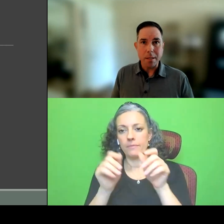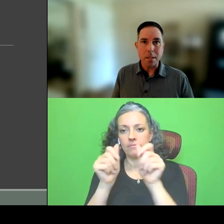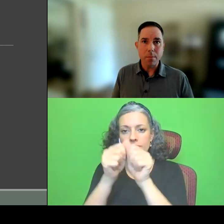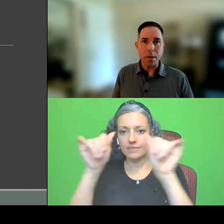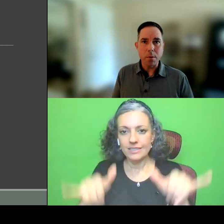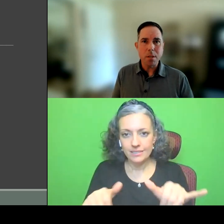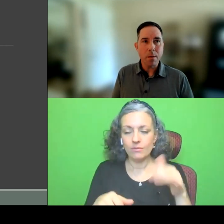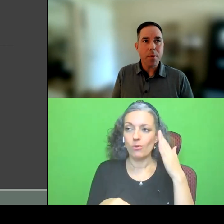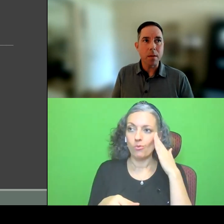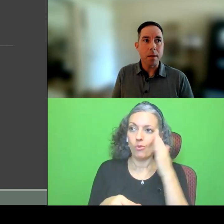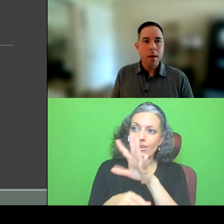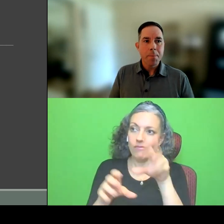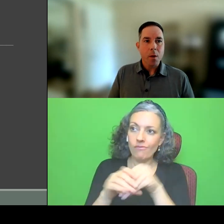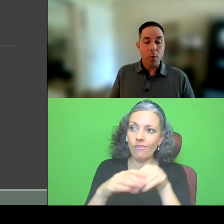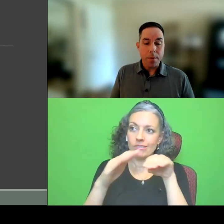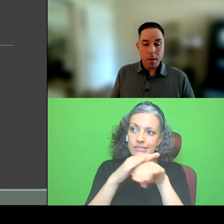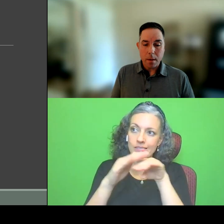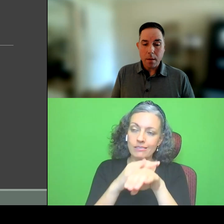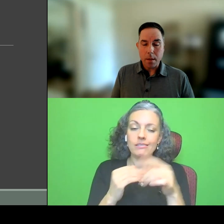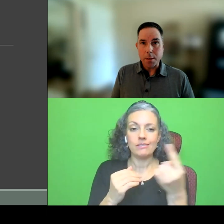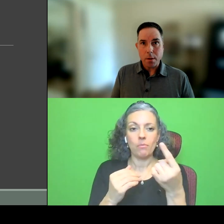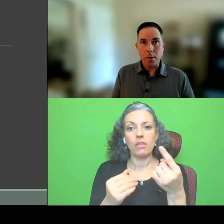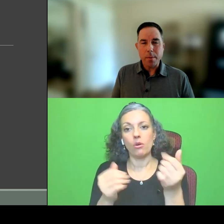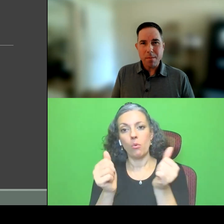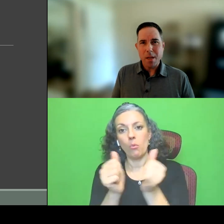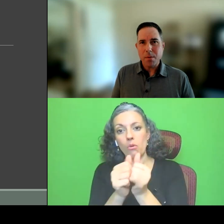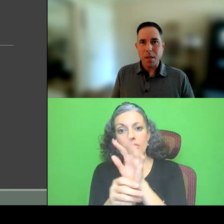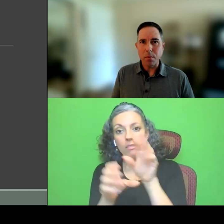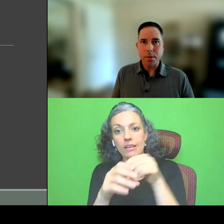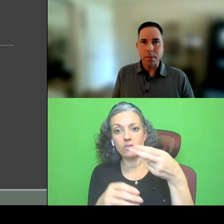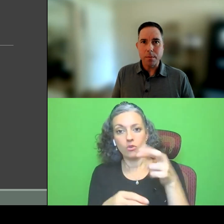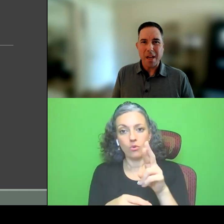about accessibility which is something that within the HR group they may be able to